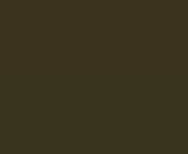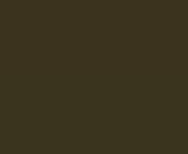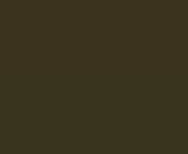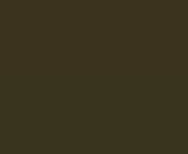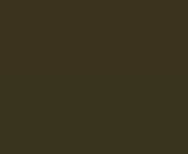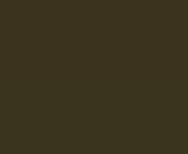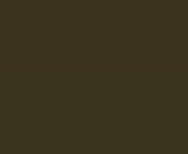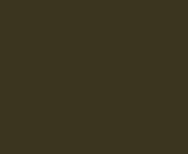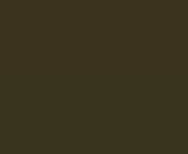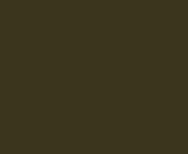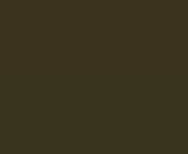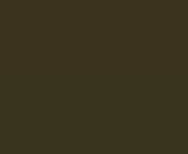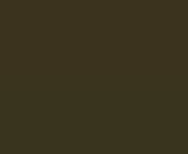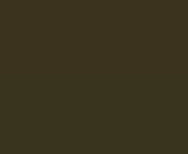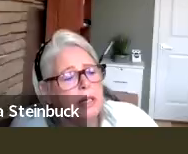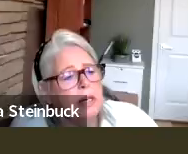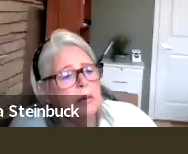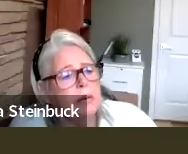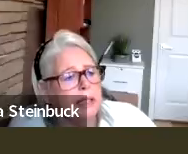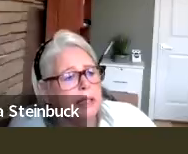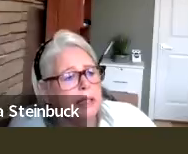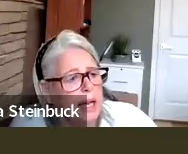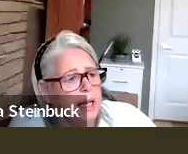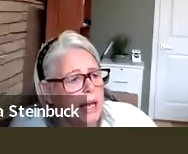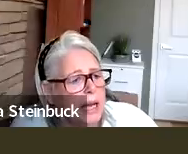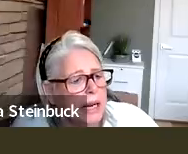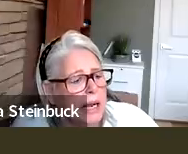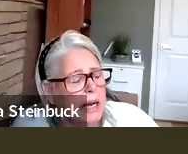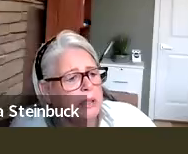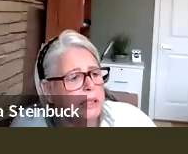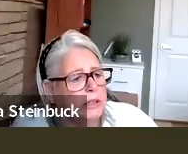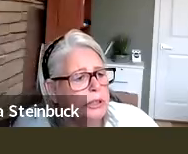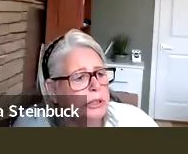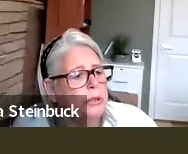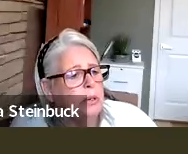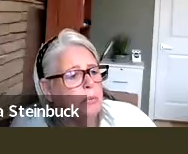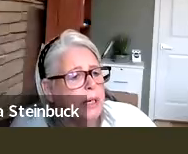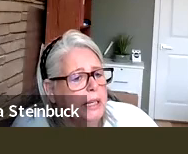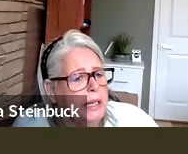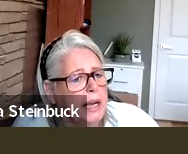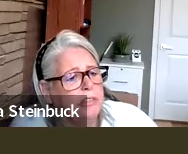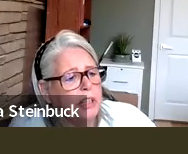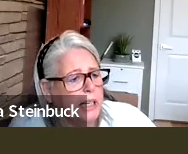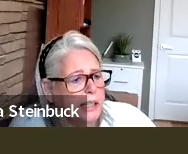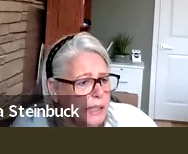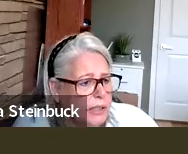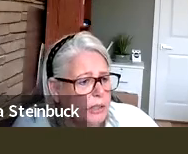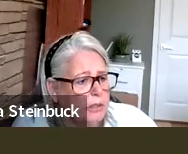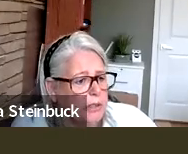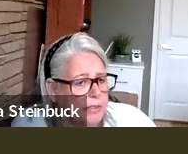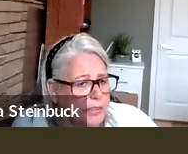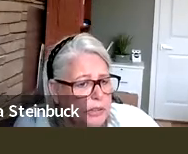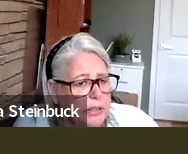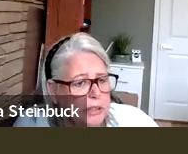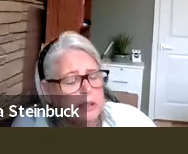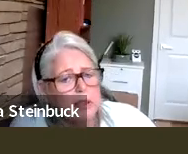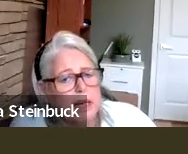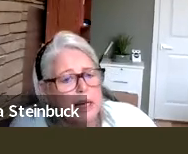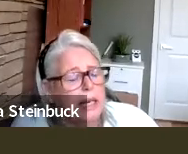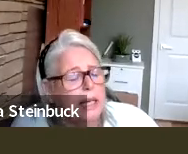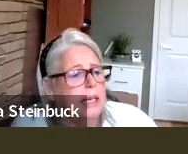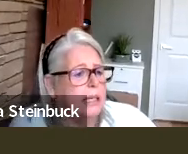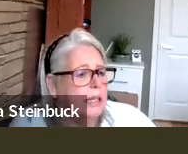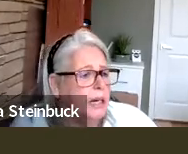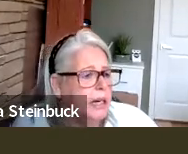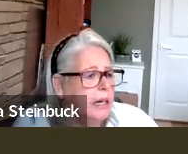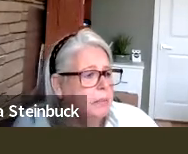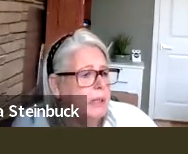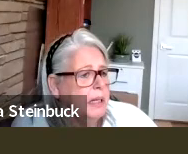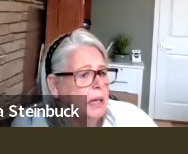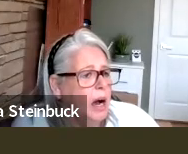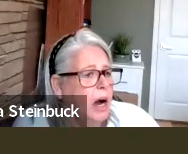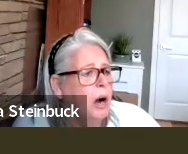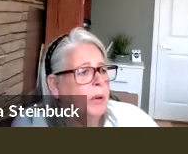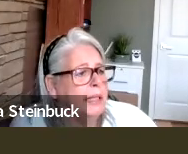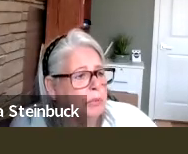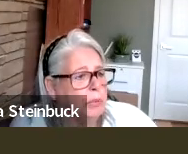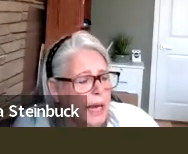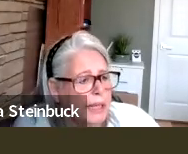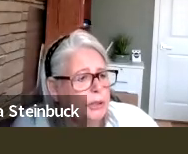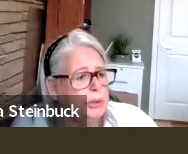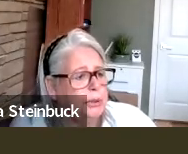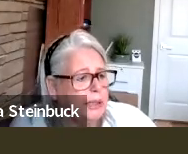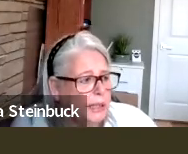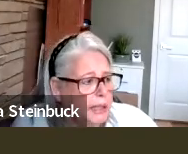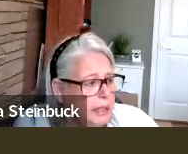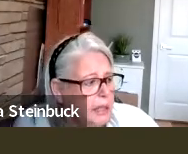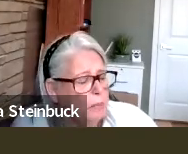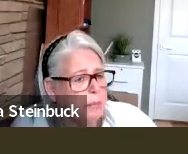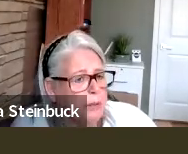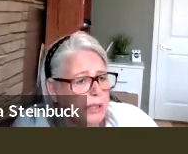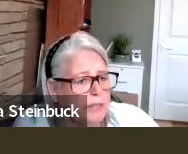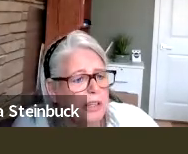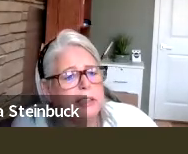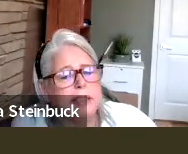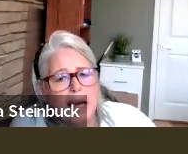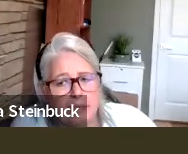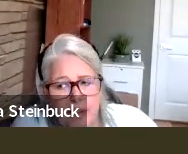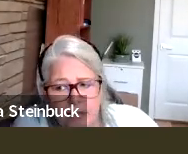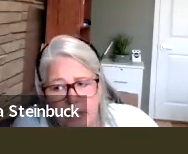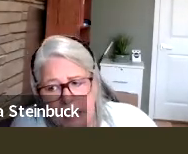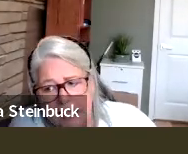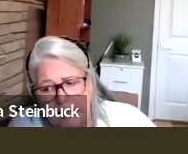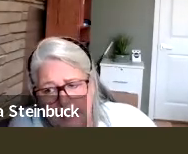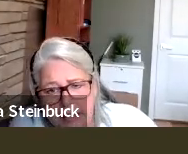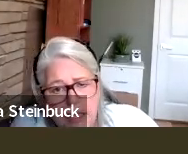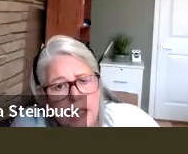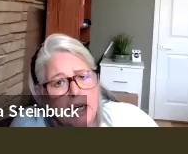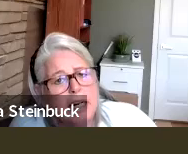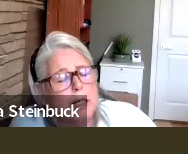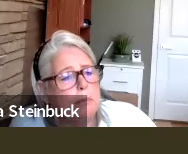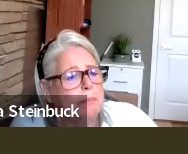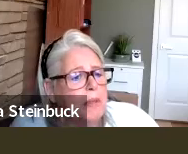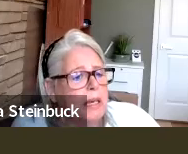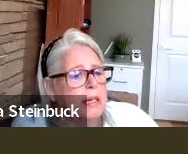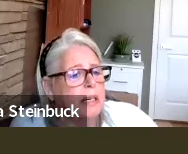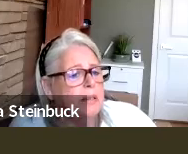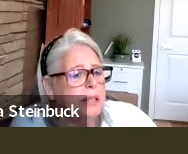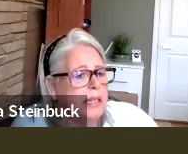Leadership is more man management.